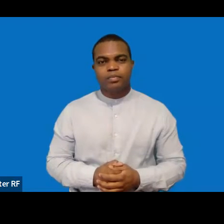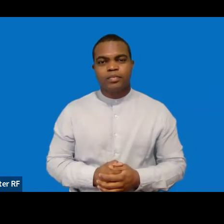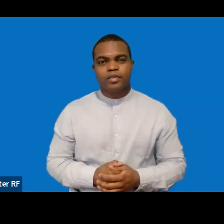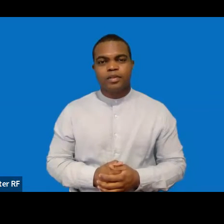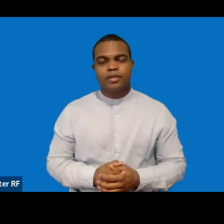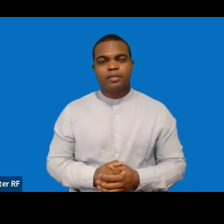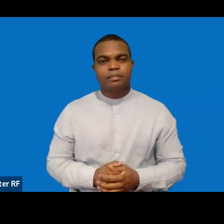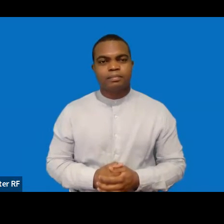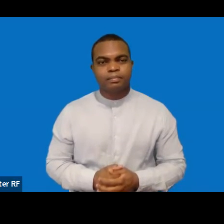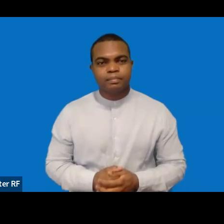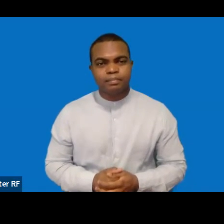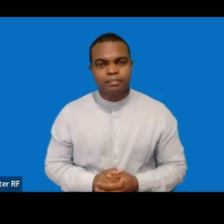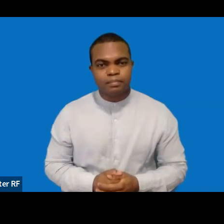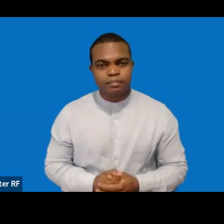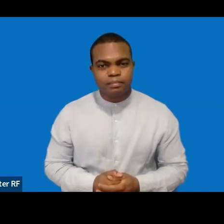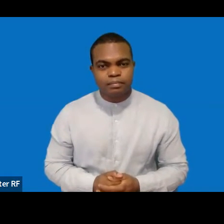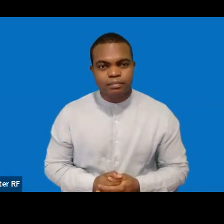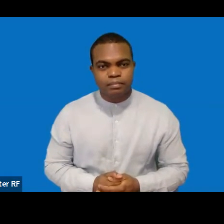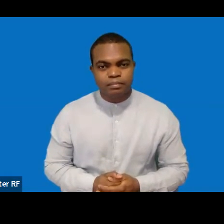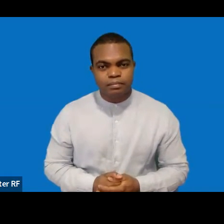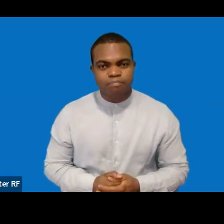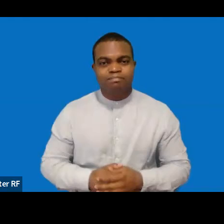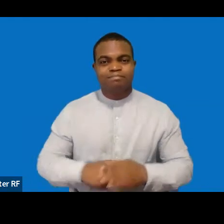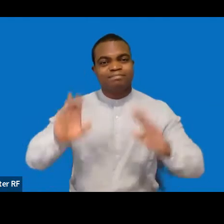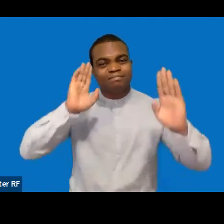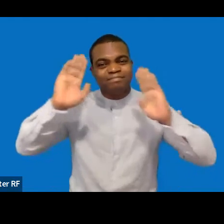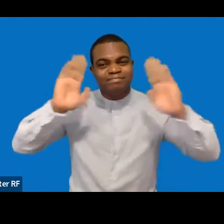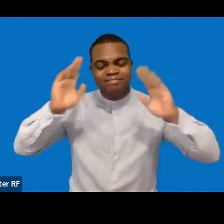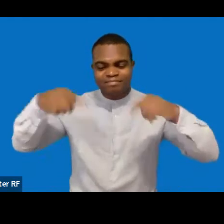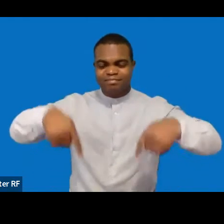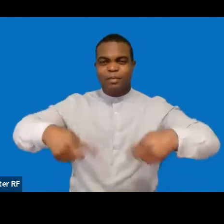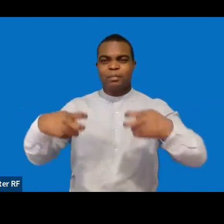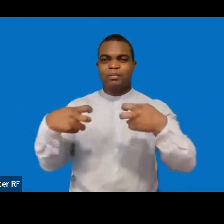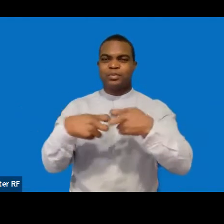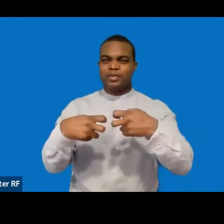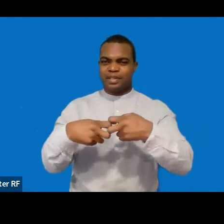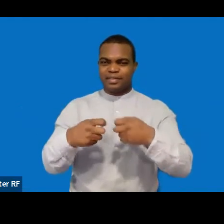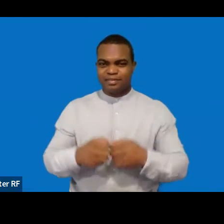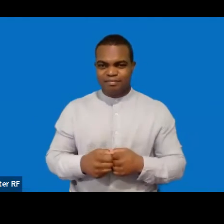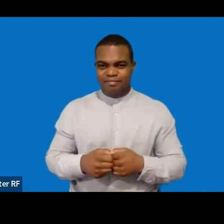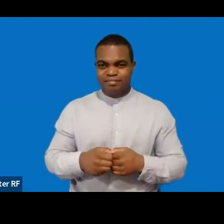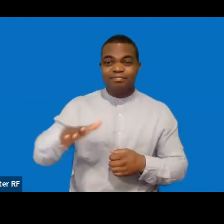Hello, greetings from Brussels, dear participants of the European Disability Forum event.